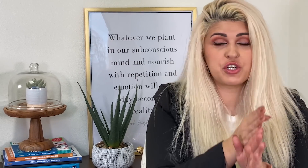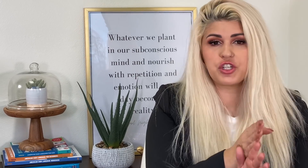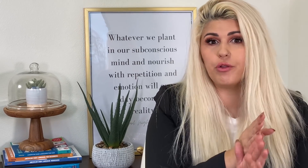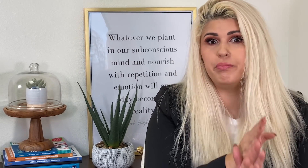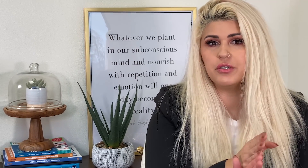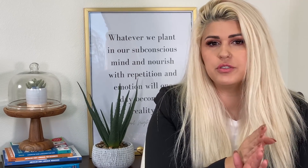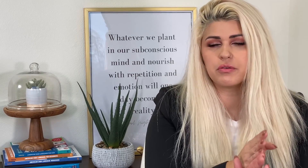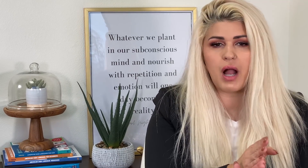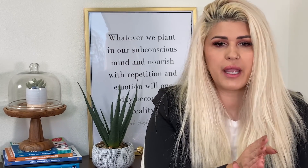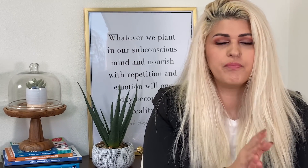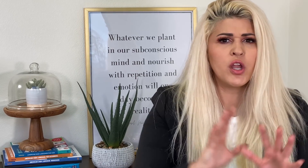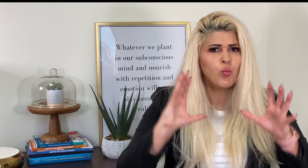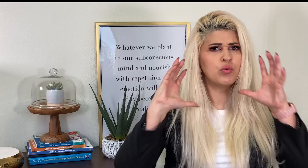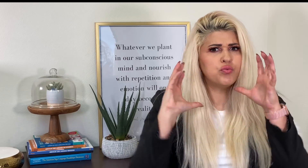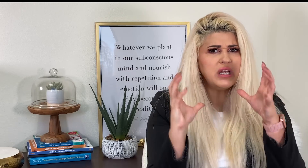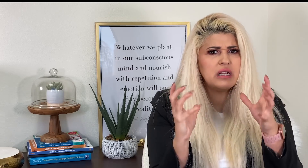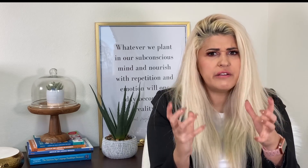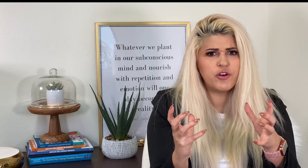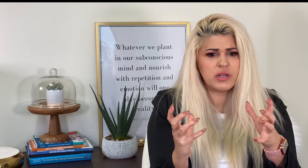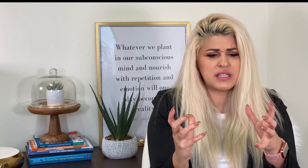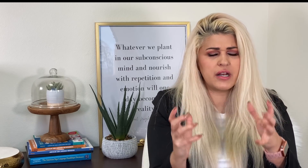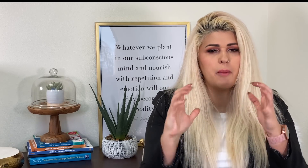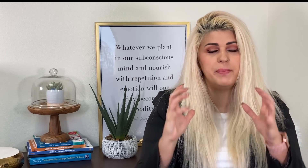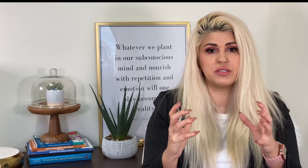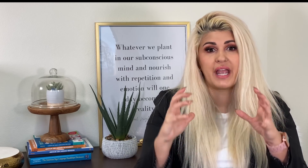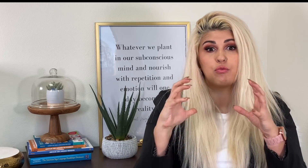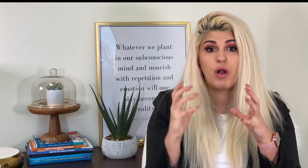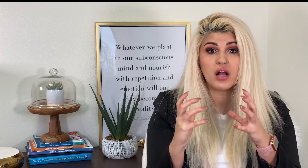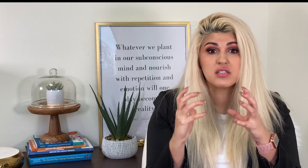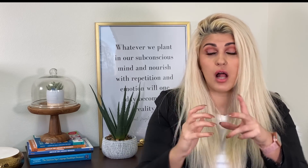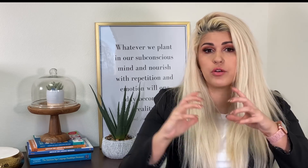which is called, Build Your Rocket, we really focus in on building a rock-solid,